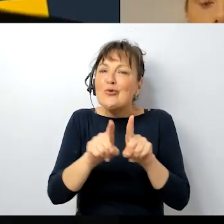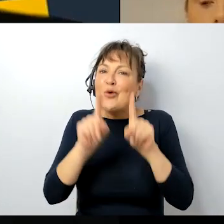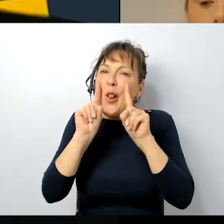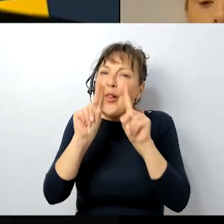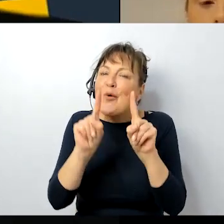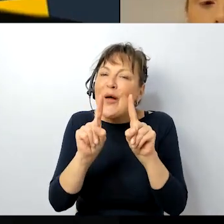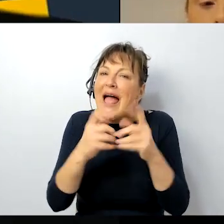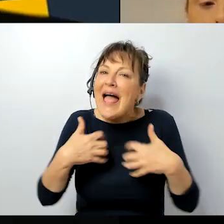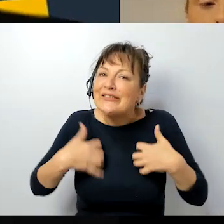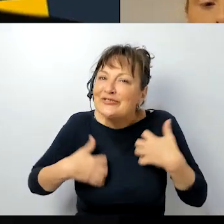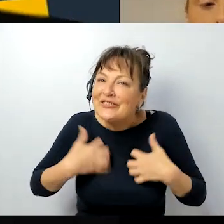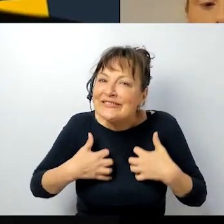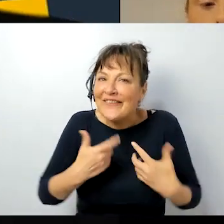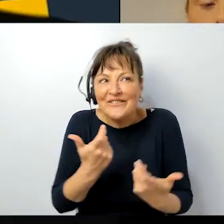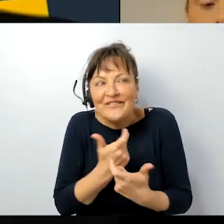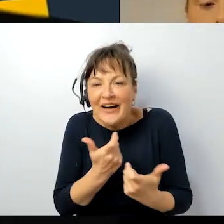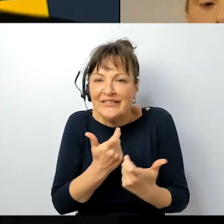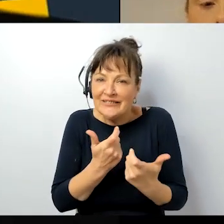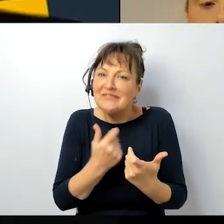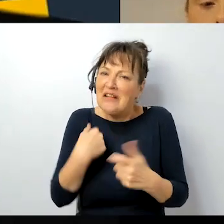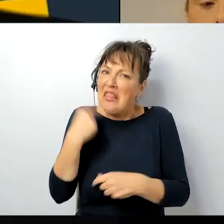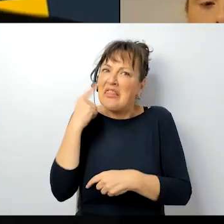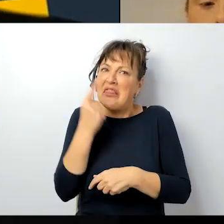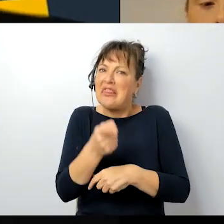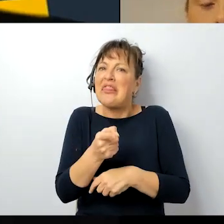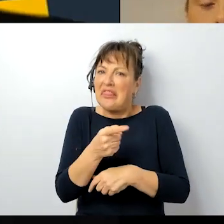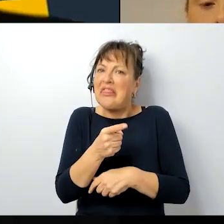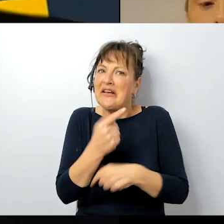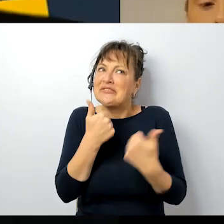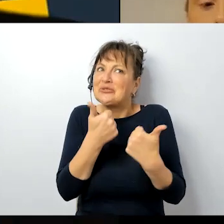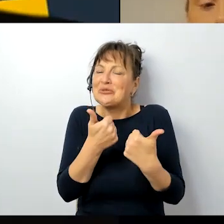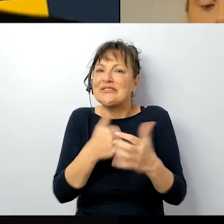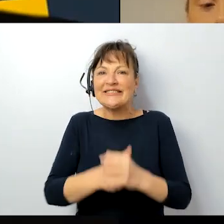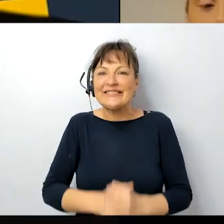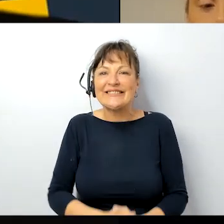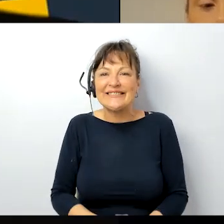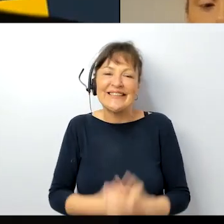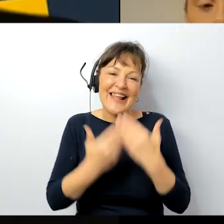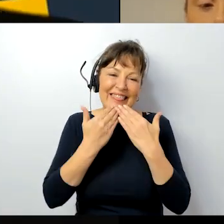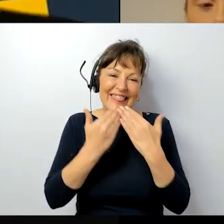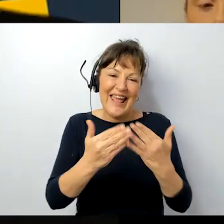I thought the website was really friendly, it's nice and it looks fun, you know it's exciting